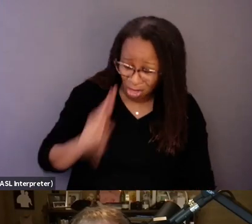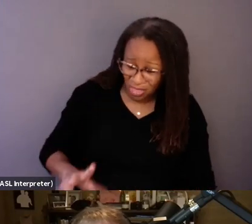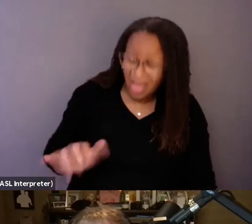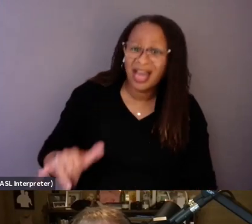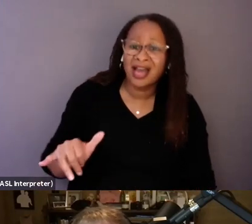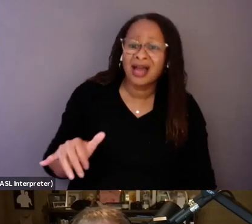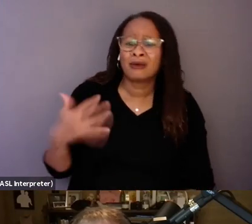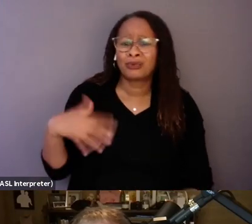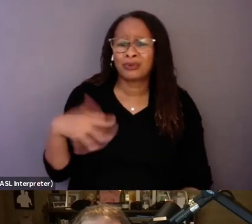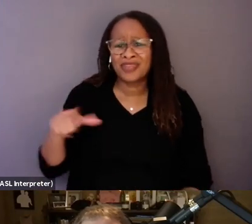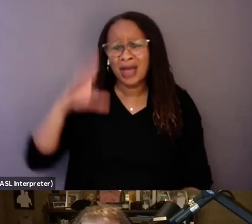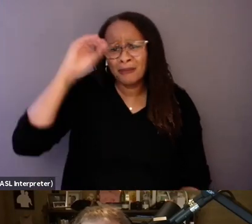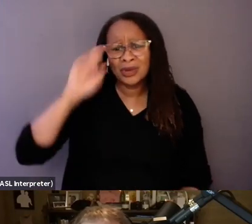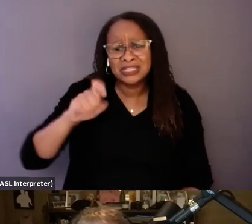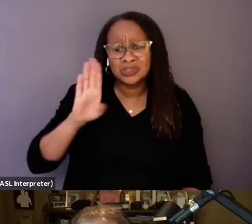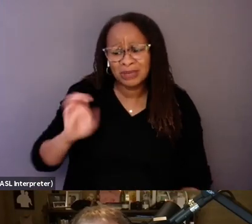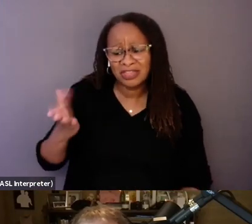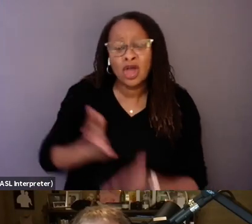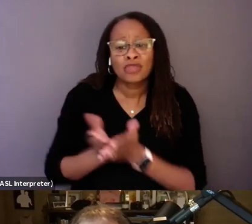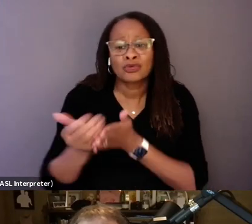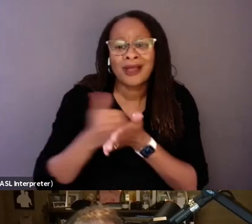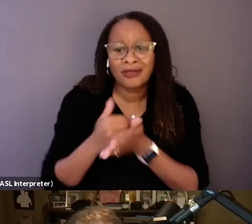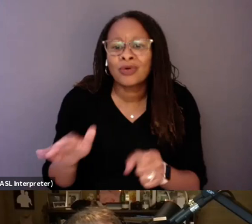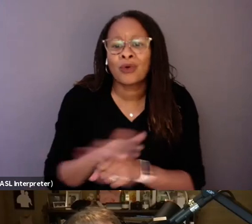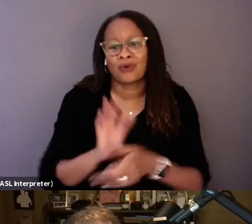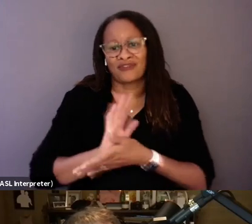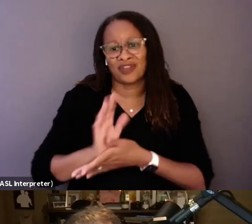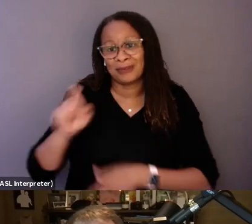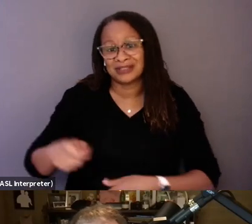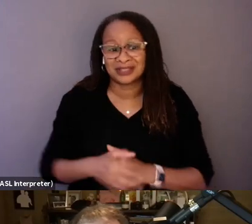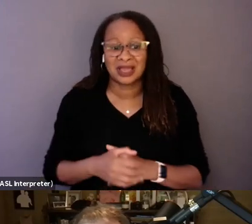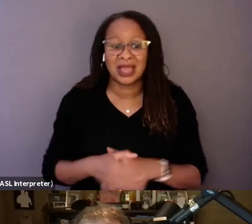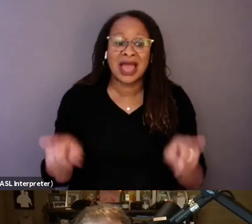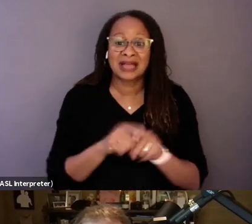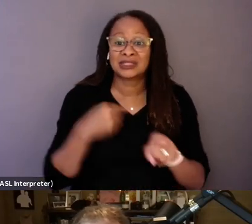That boy is got to be there throughout the entire film." And as we identified moments